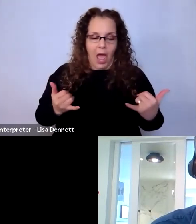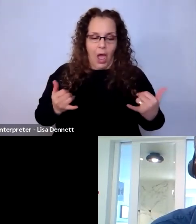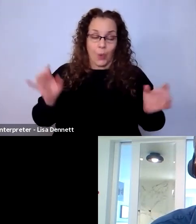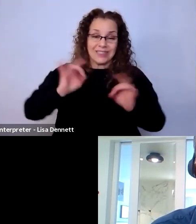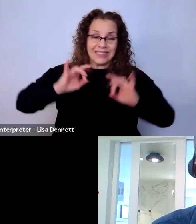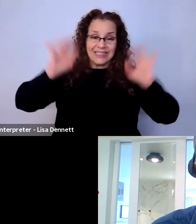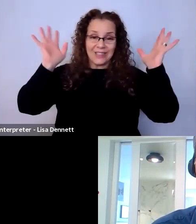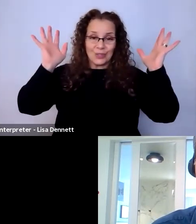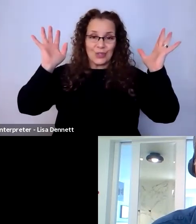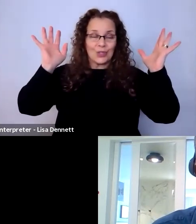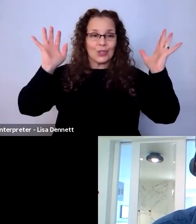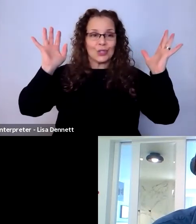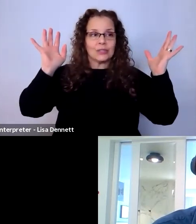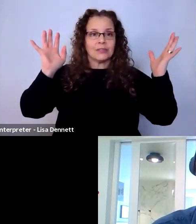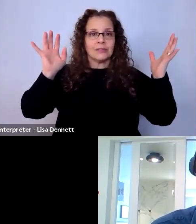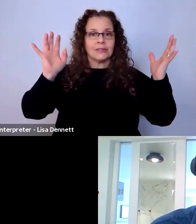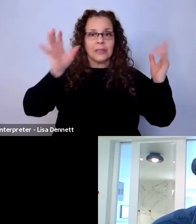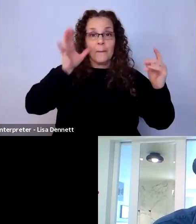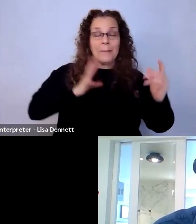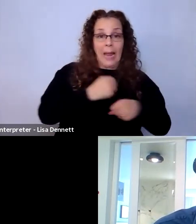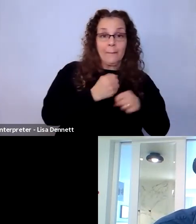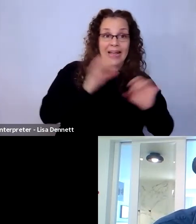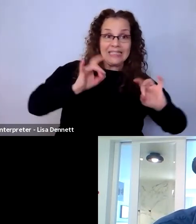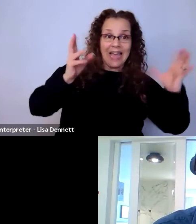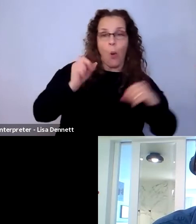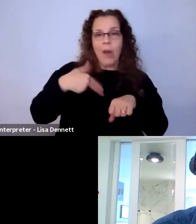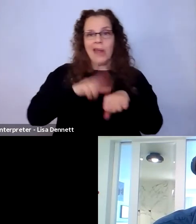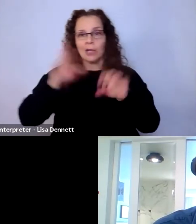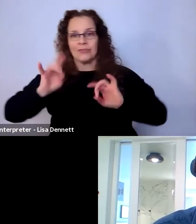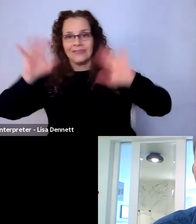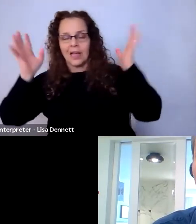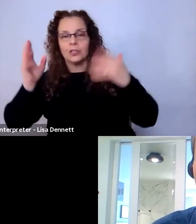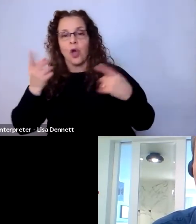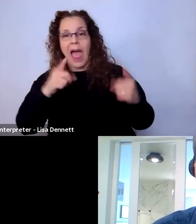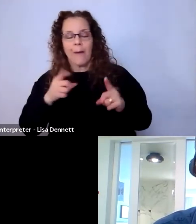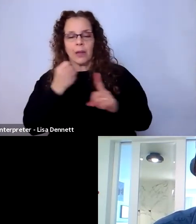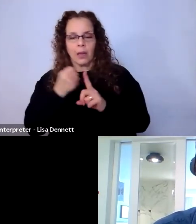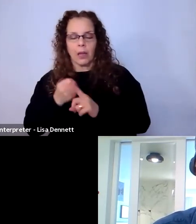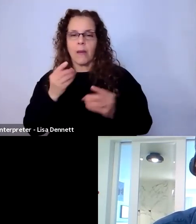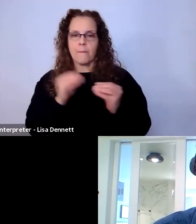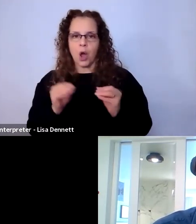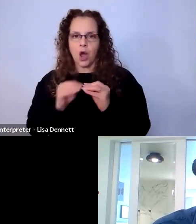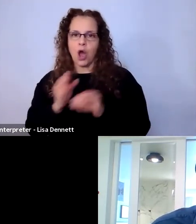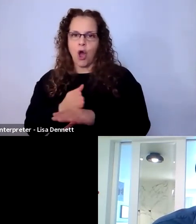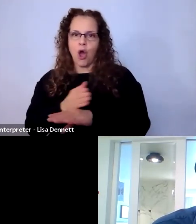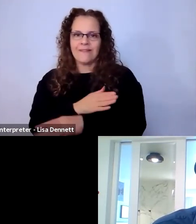whether they be man made or natural are happening, unfortunately, more often than they should and.